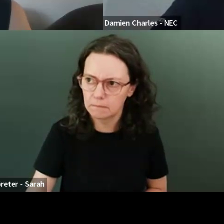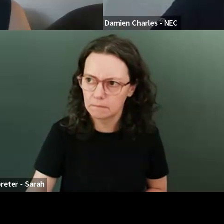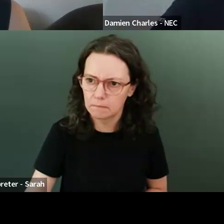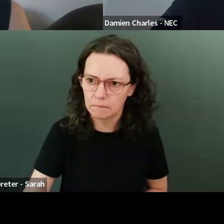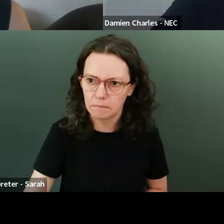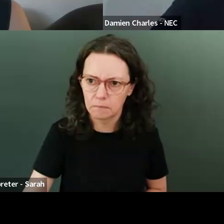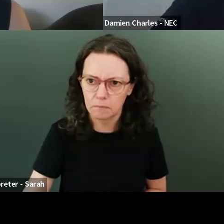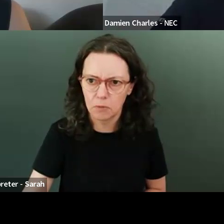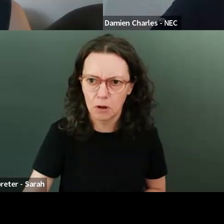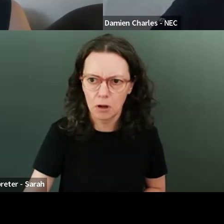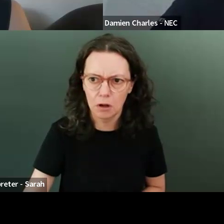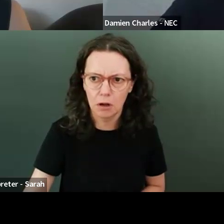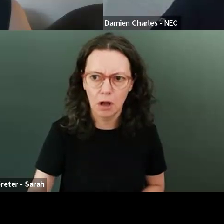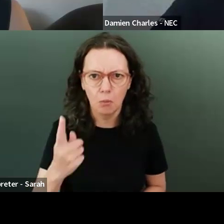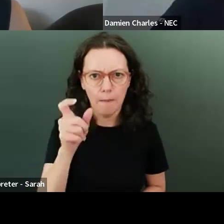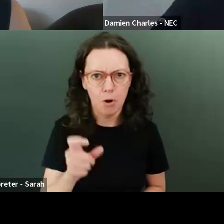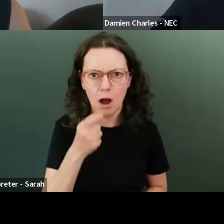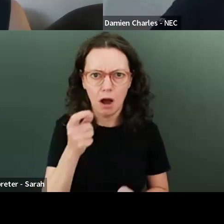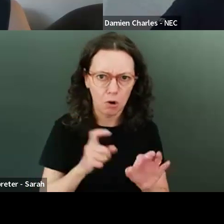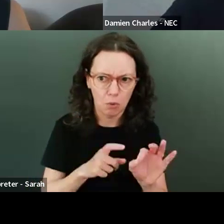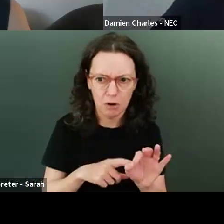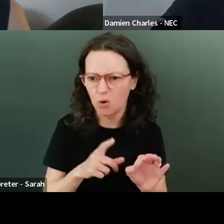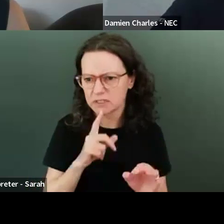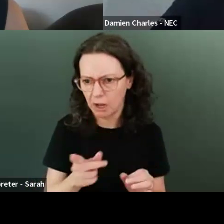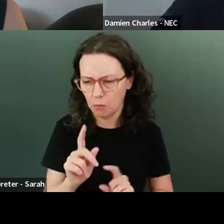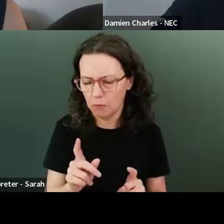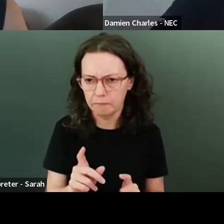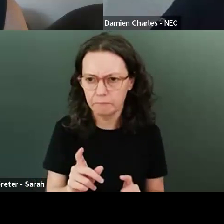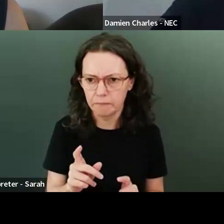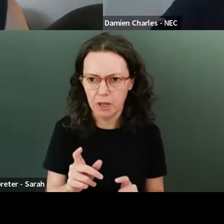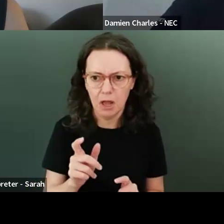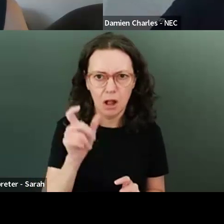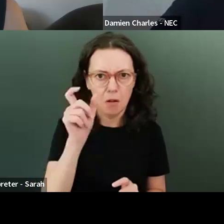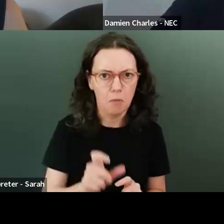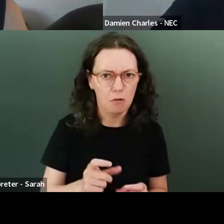has said that you know if someone